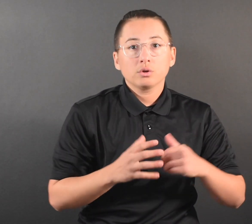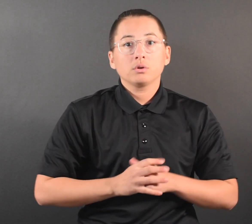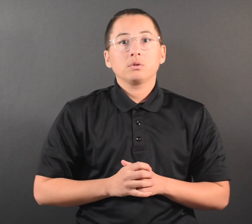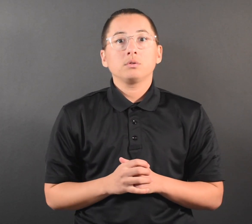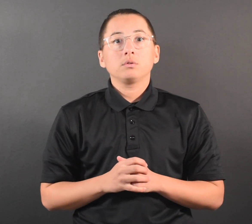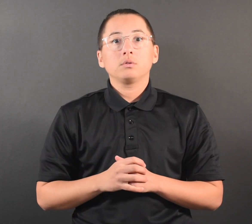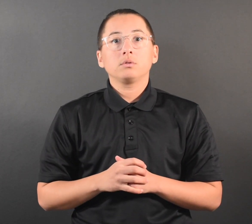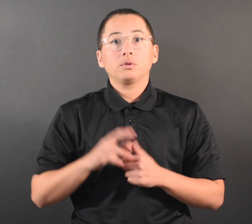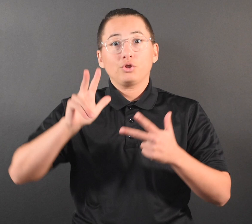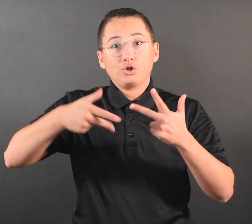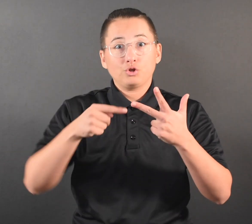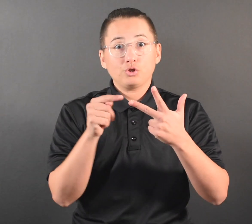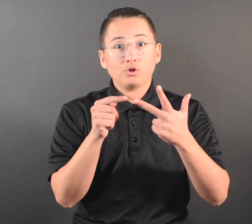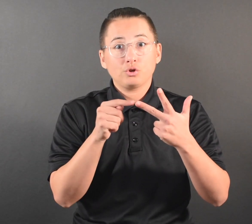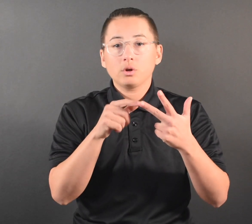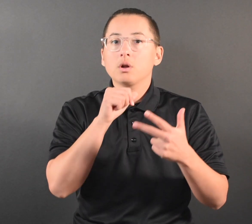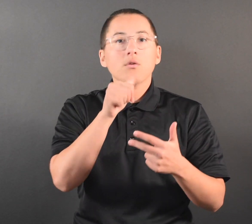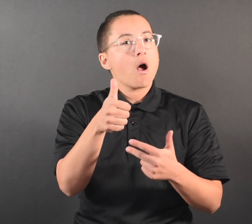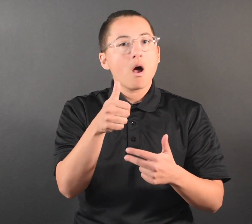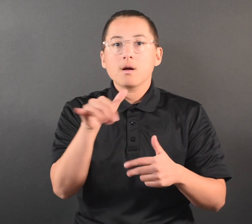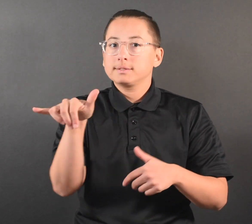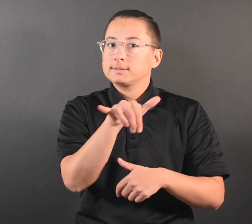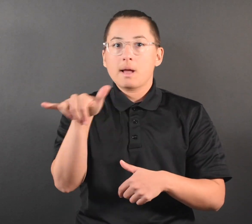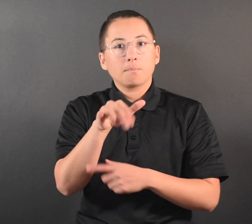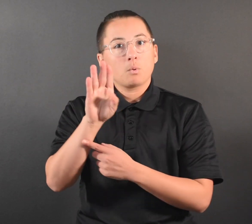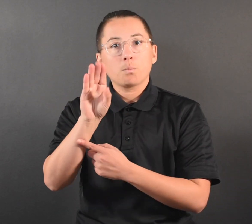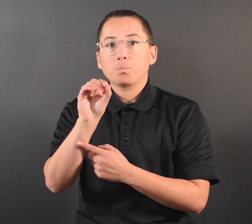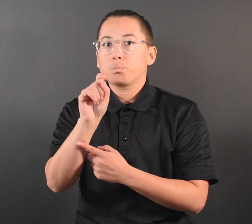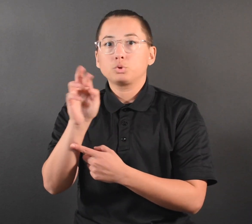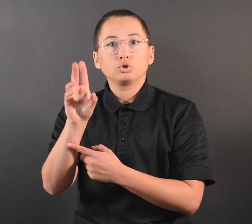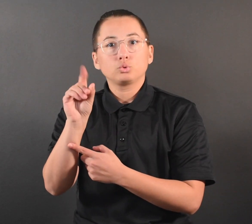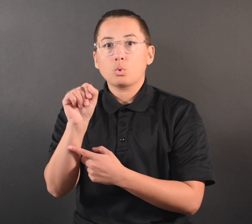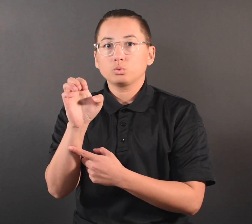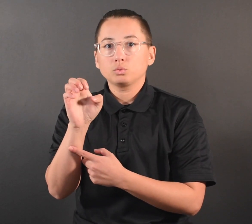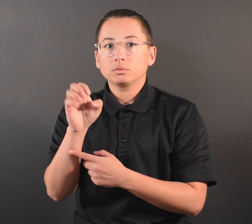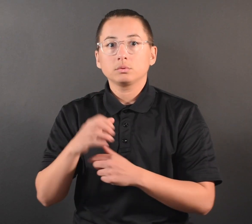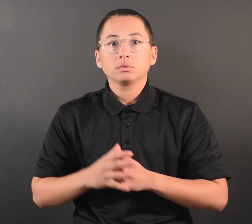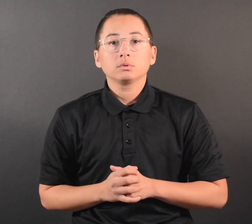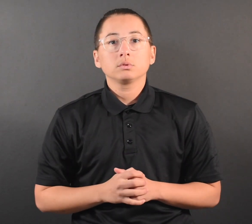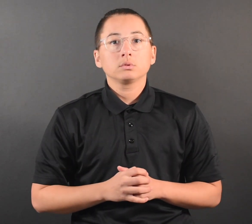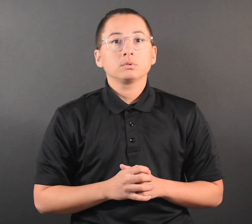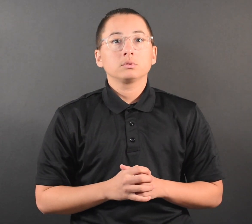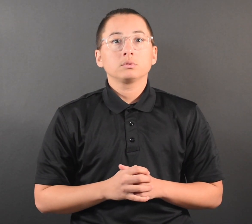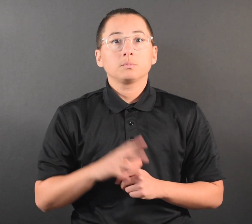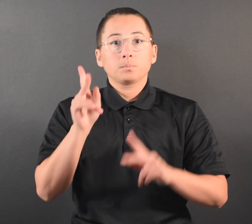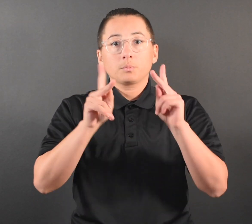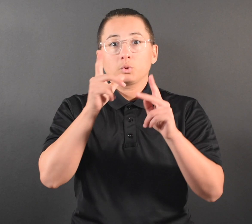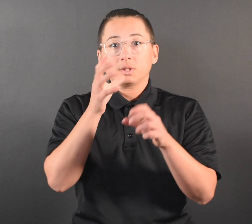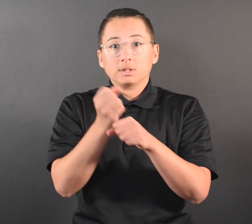An additional primary dose of COVID-19 vaccine for this group is different than a booster dose.